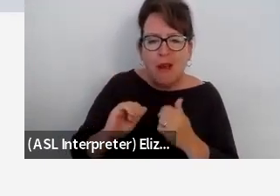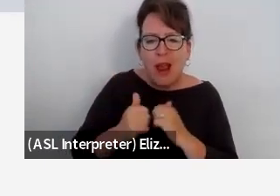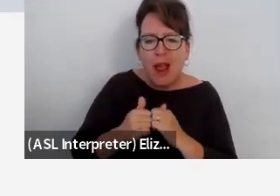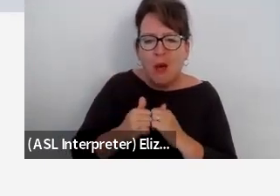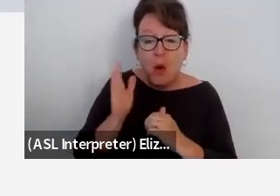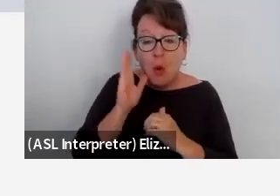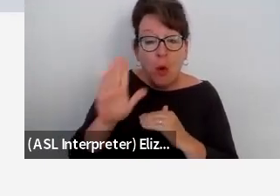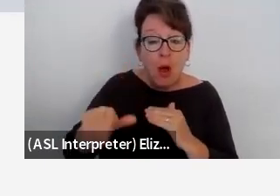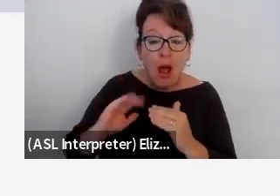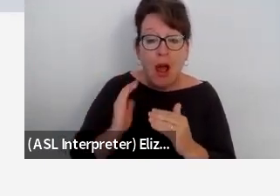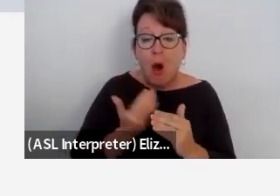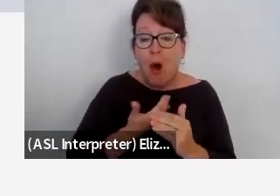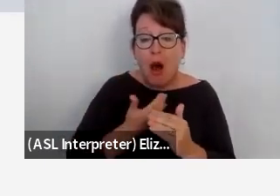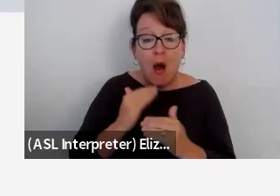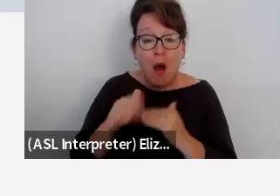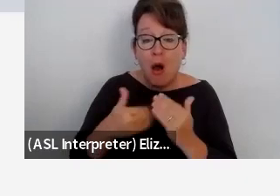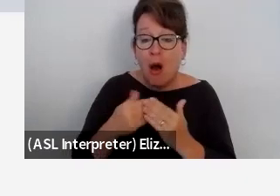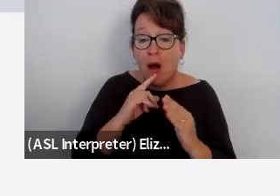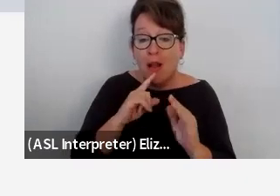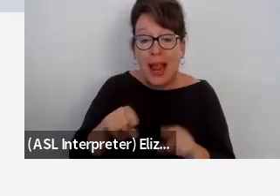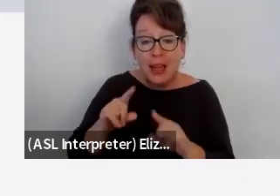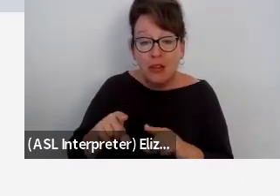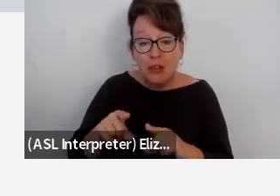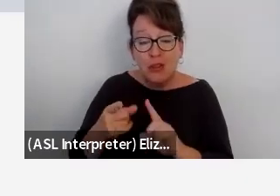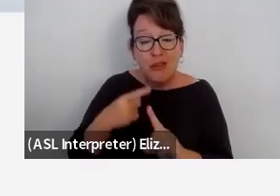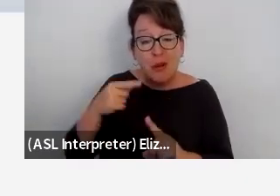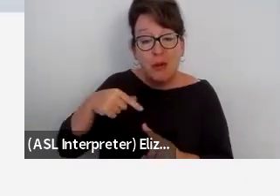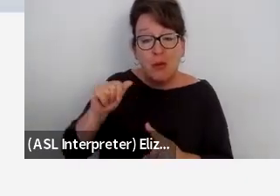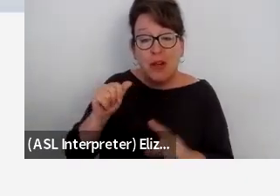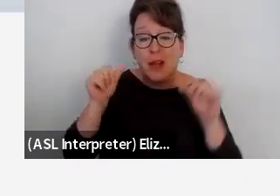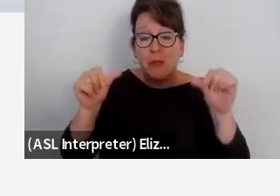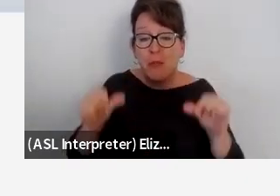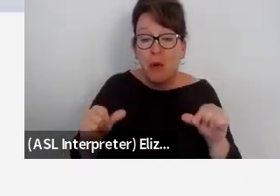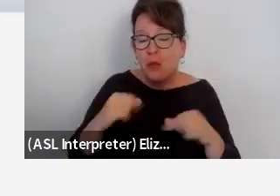we will be putting out newsletter articles that give you a sense of what's going to be in some